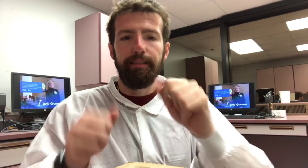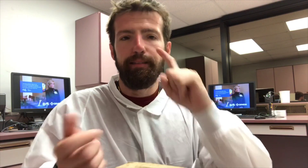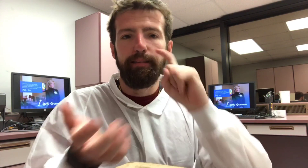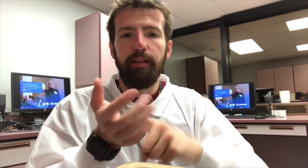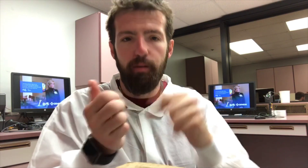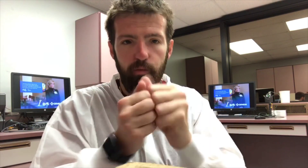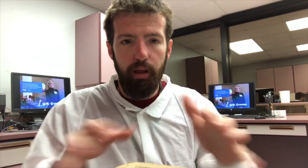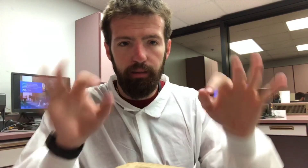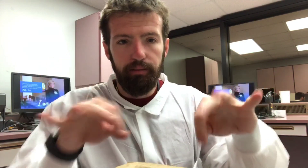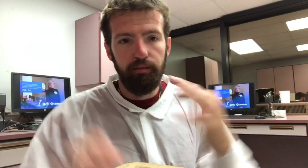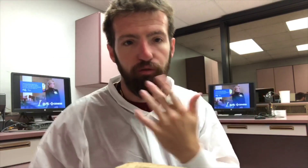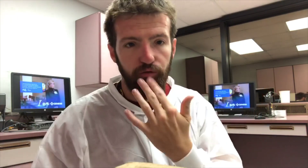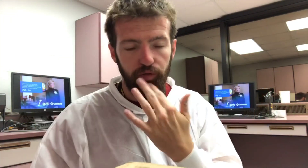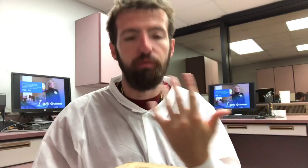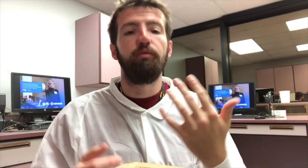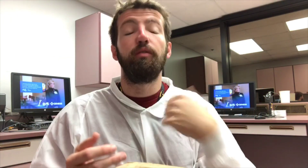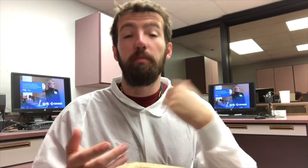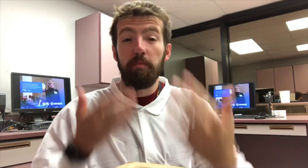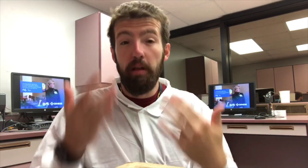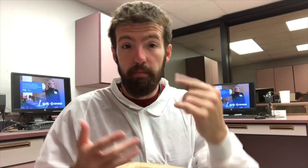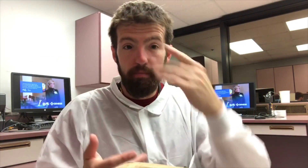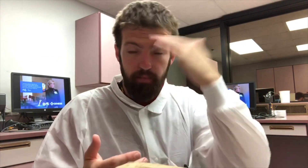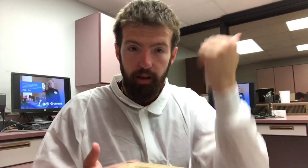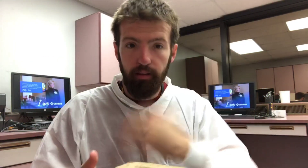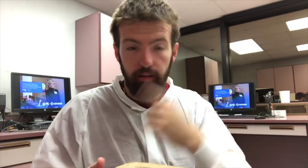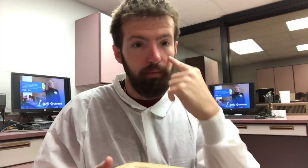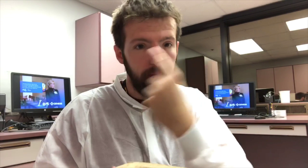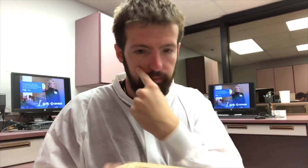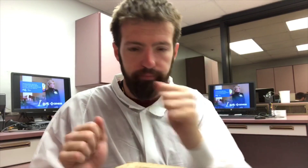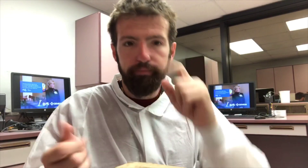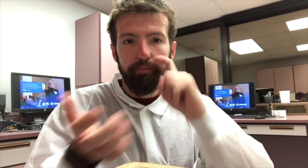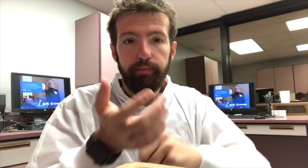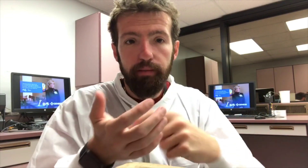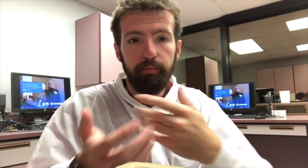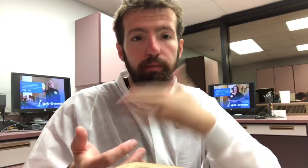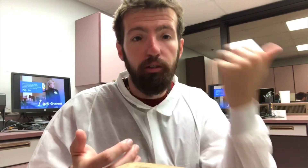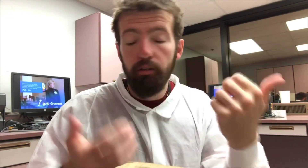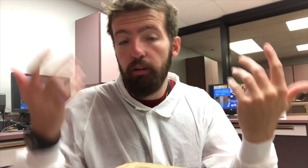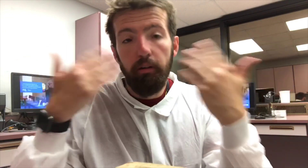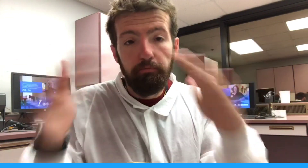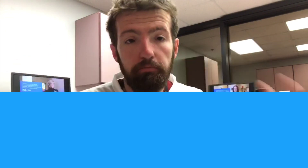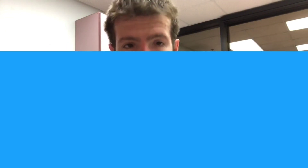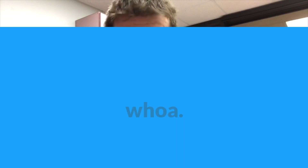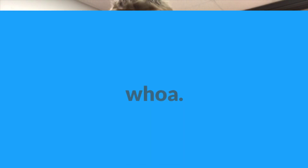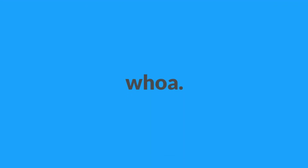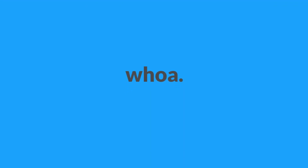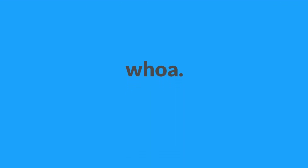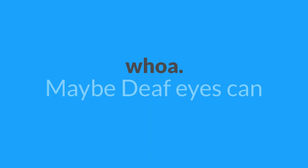I was able to detect them without using the dye test. Is it because I use my eyes differently? Who knows.